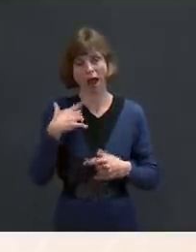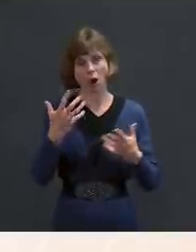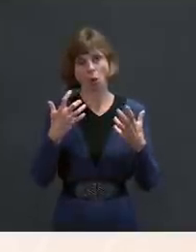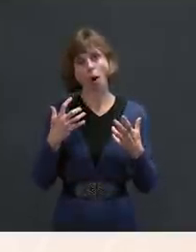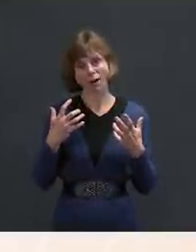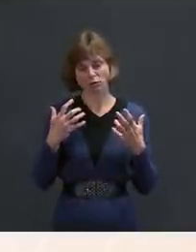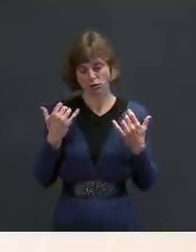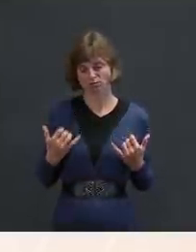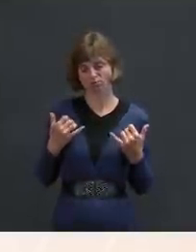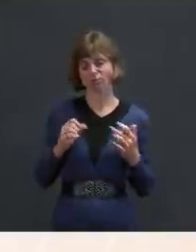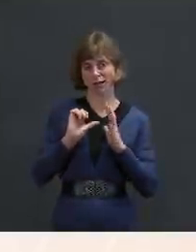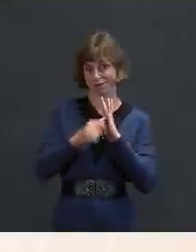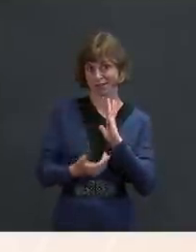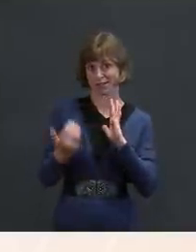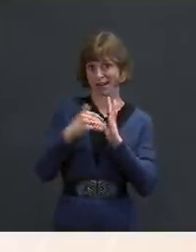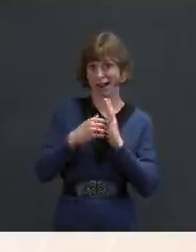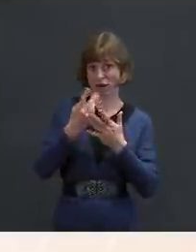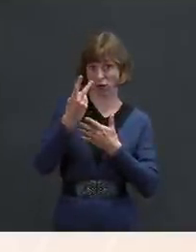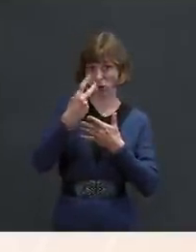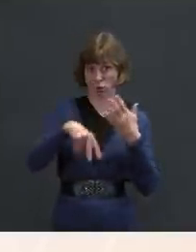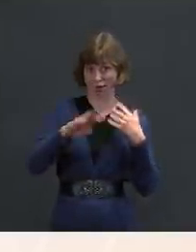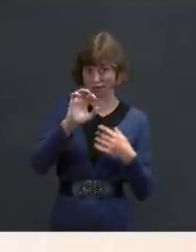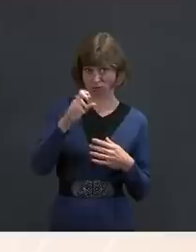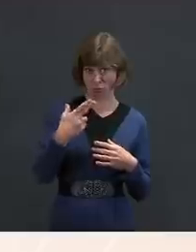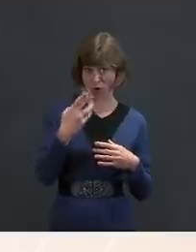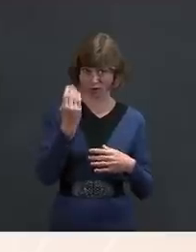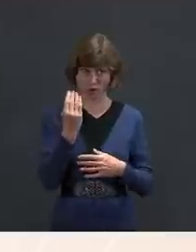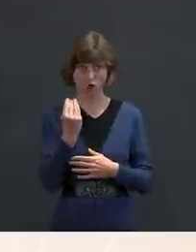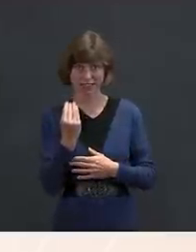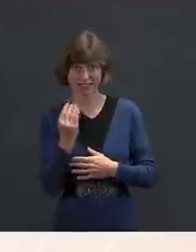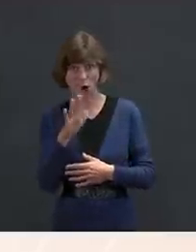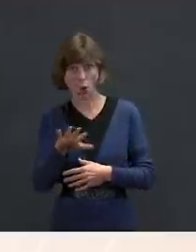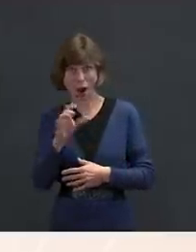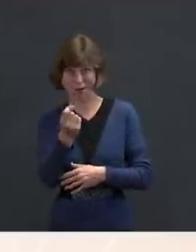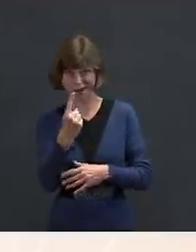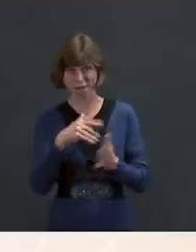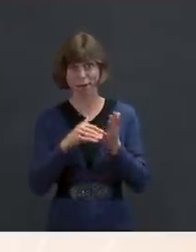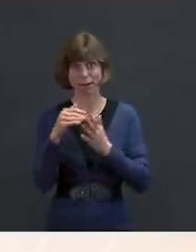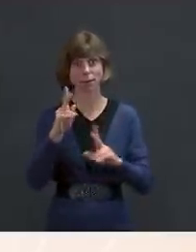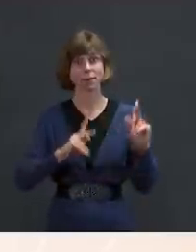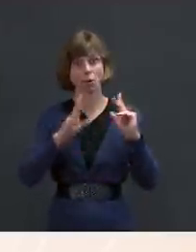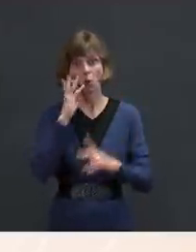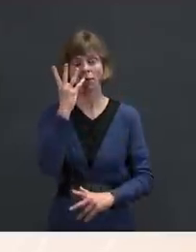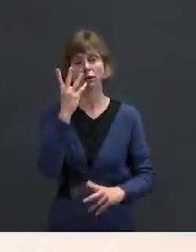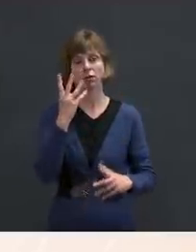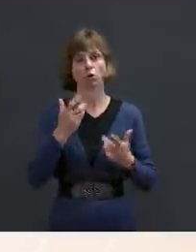in two weeks, on March 14th, around 11 million Americans will start losing their unemployment benefits